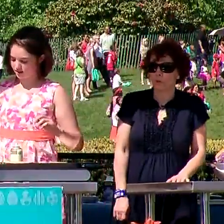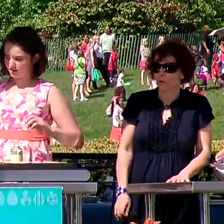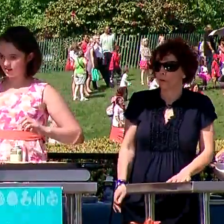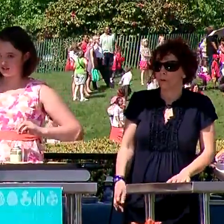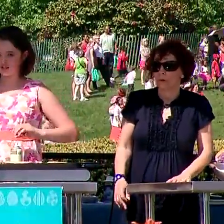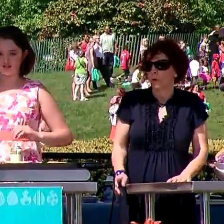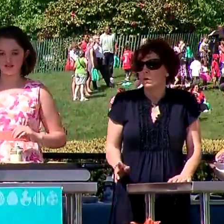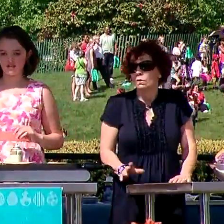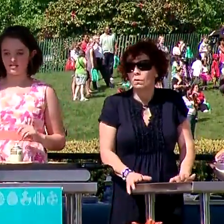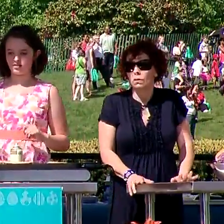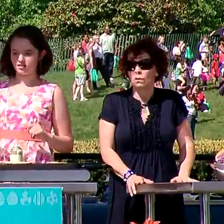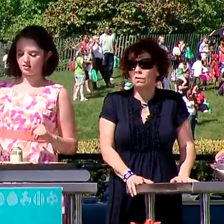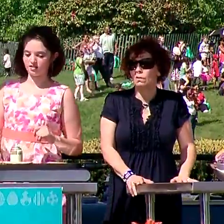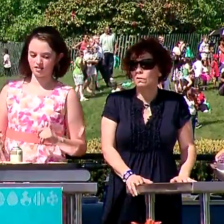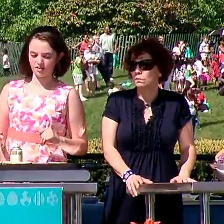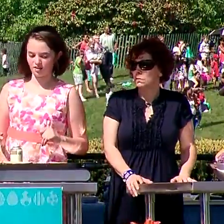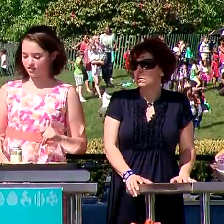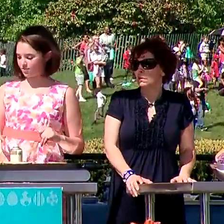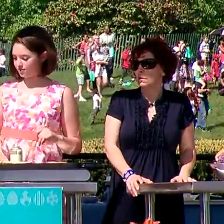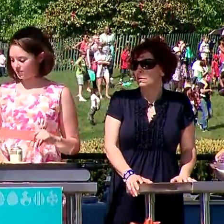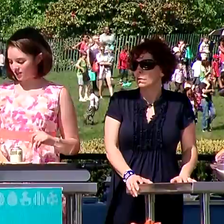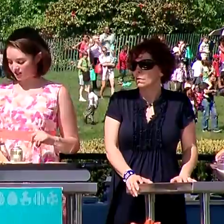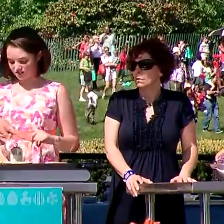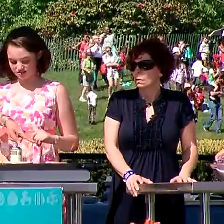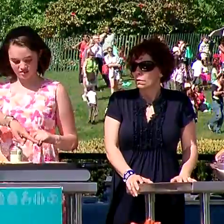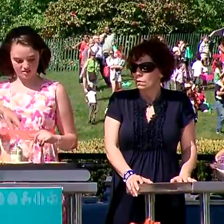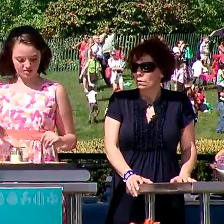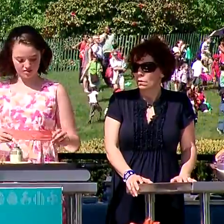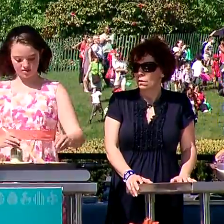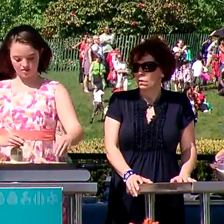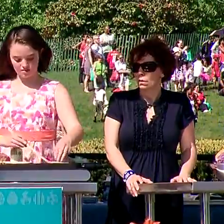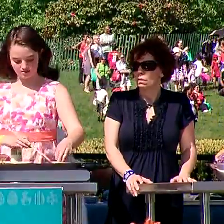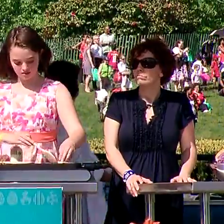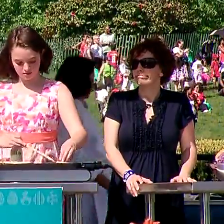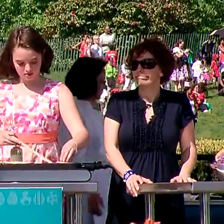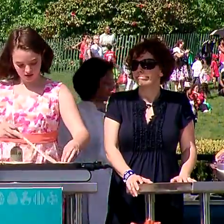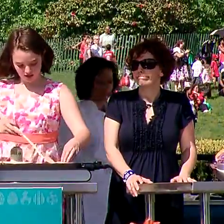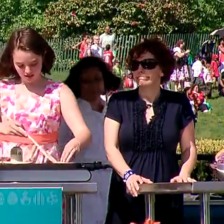All right. Thank you. Can you take that one off for me?